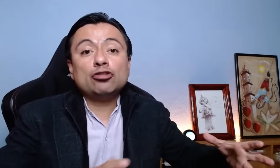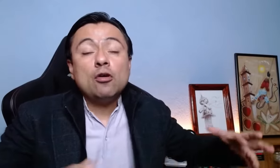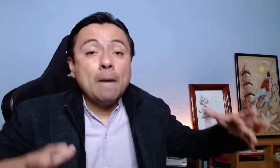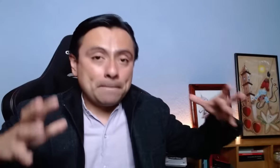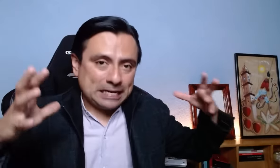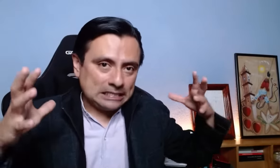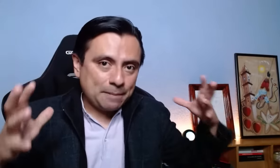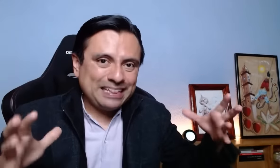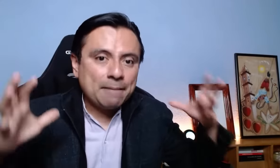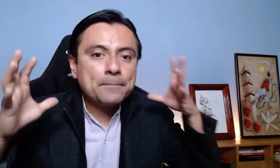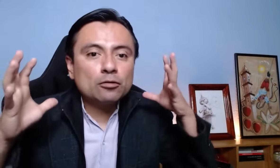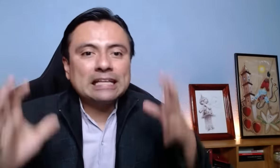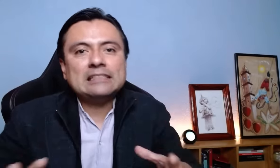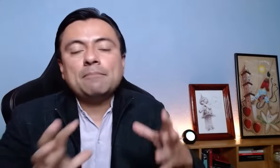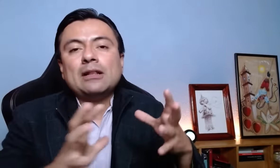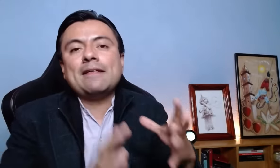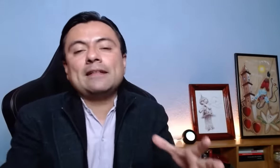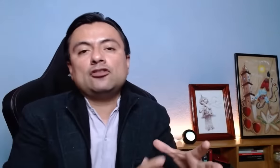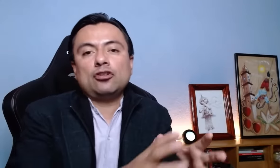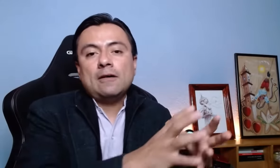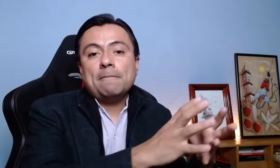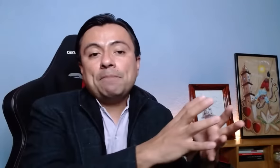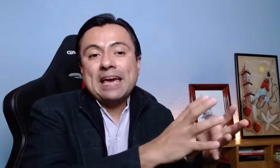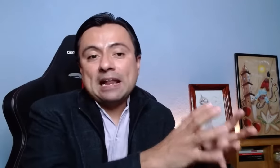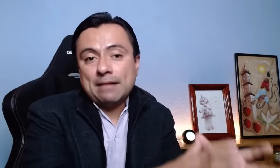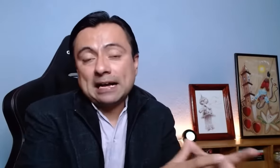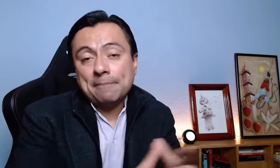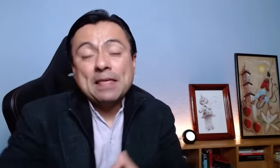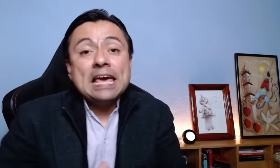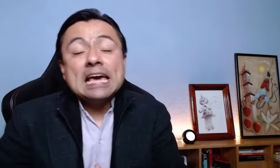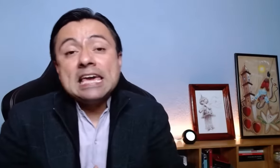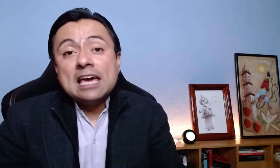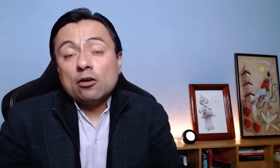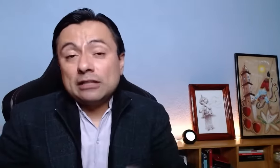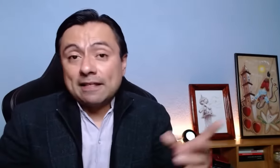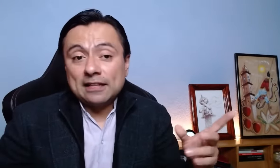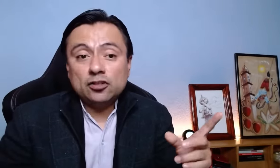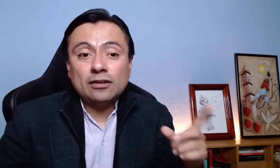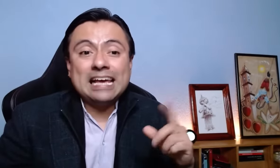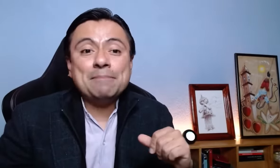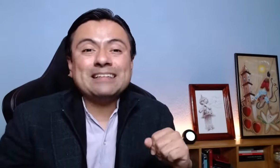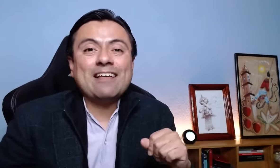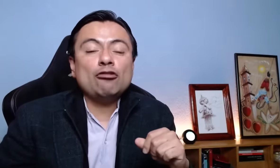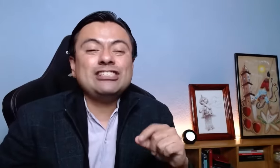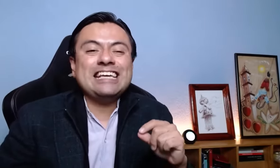in Colima on August 18 Precisely in protest of the arrest of El vaca